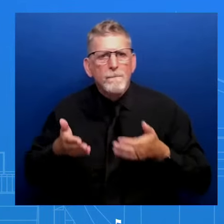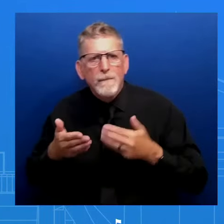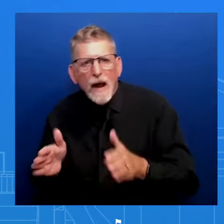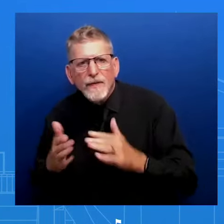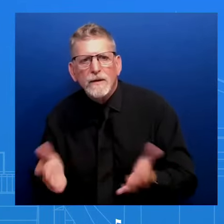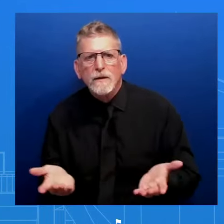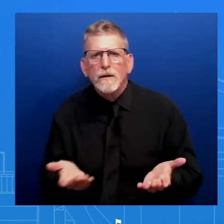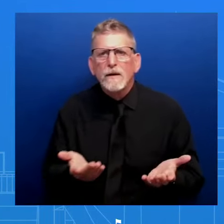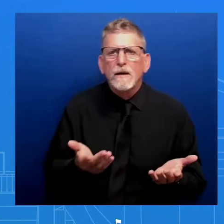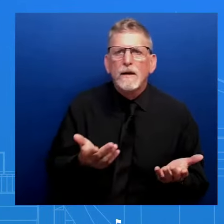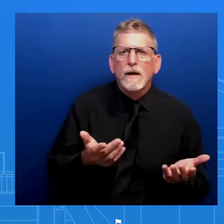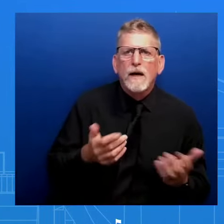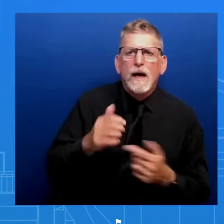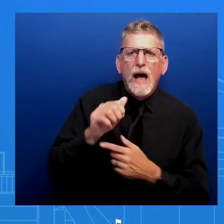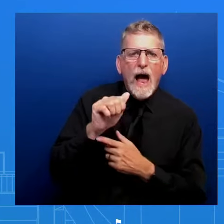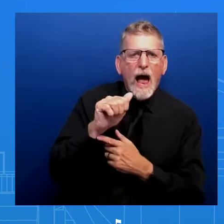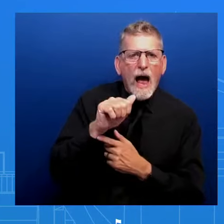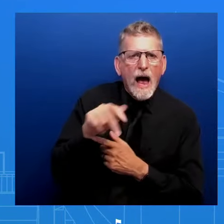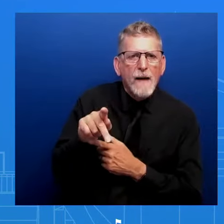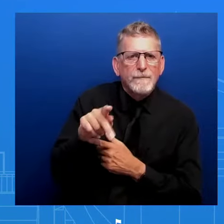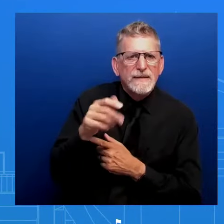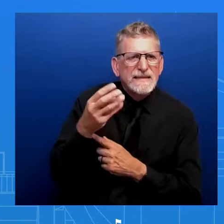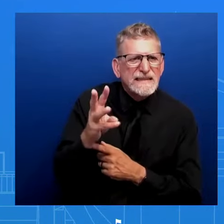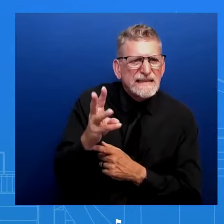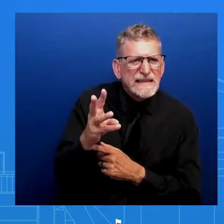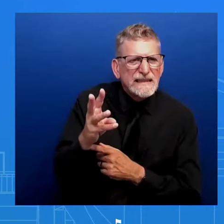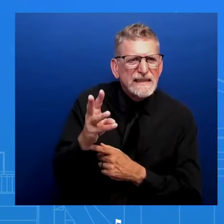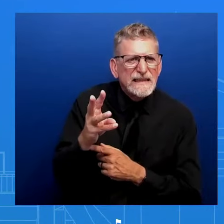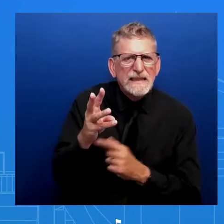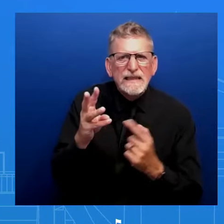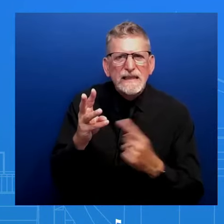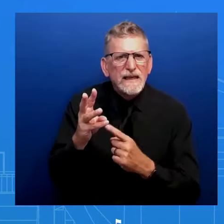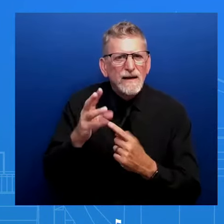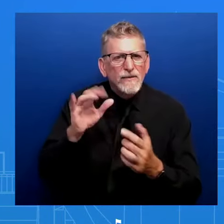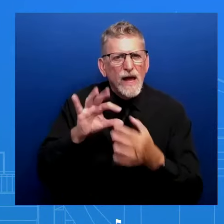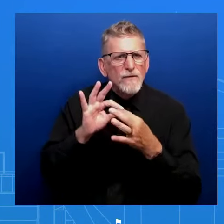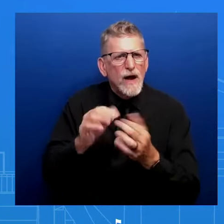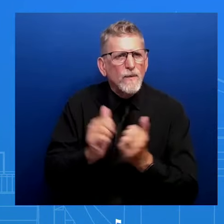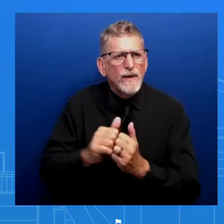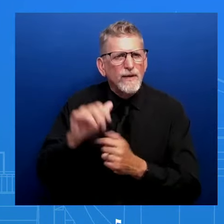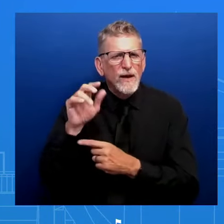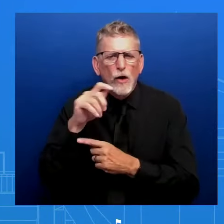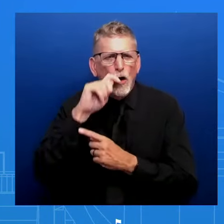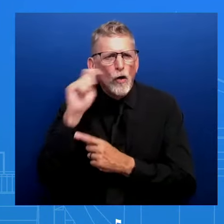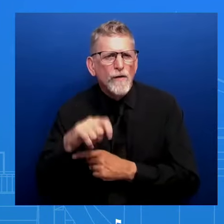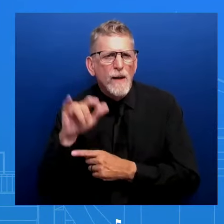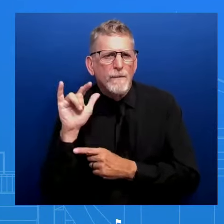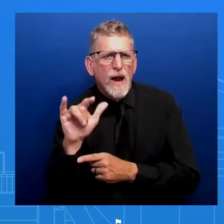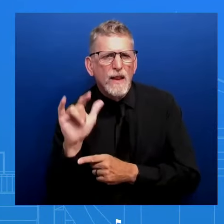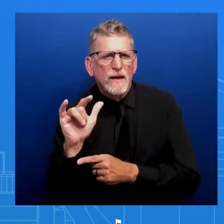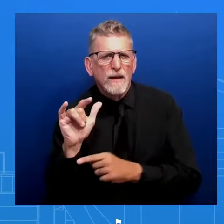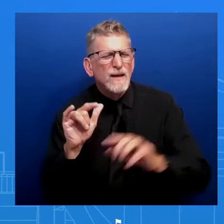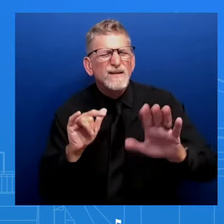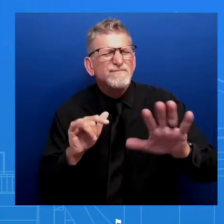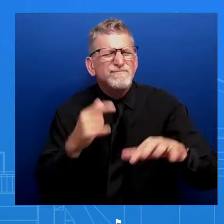Mr. Kirby: I'm sorry. Can you repeat that question? I was writing myself a note. The Press: Like, is there a consensus between the U.S.